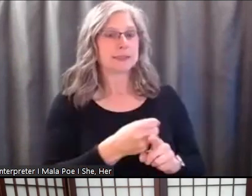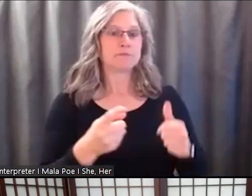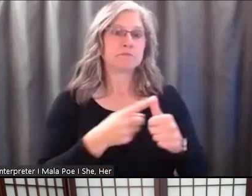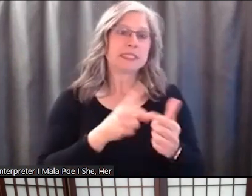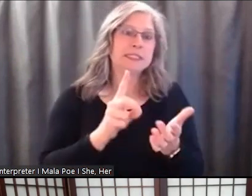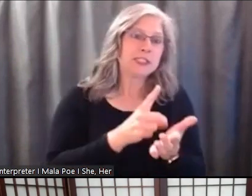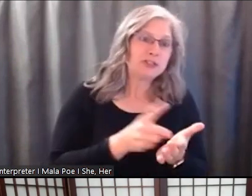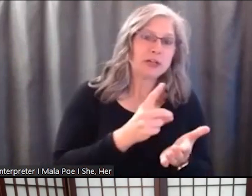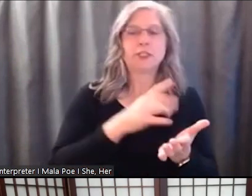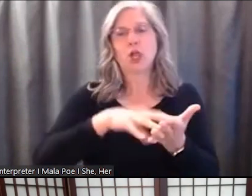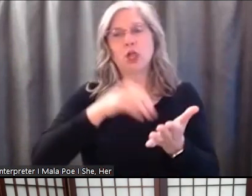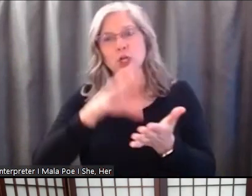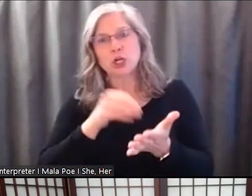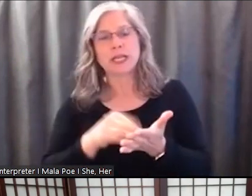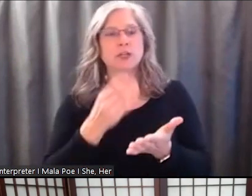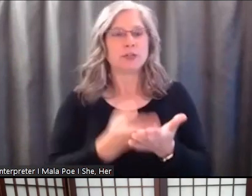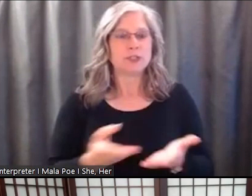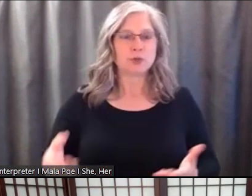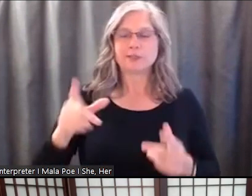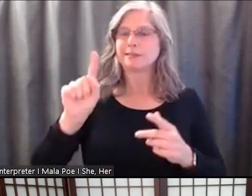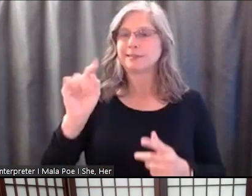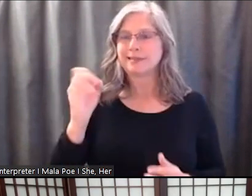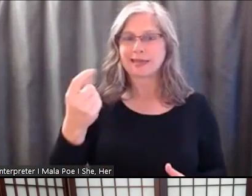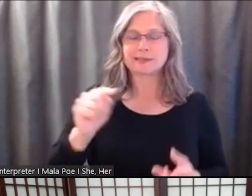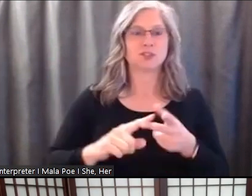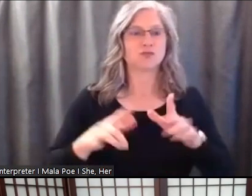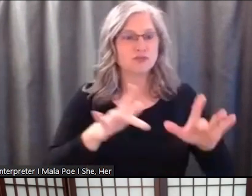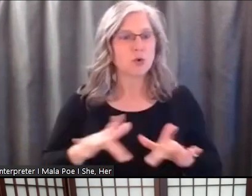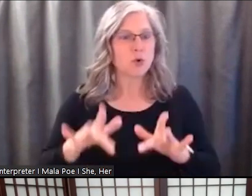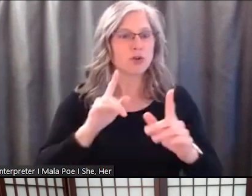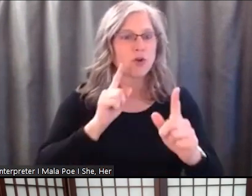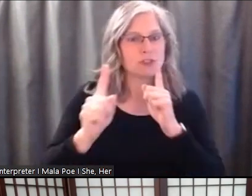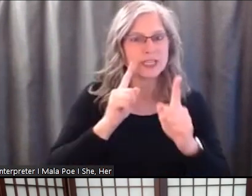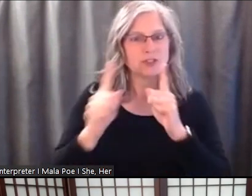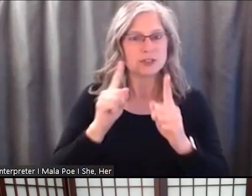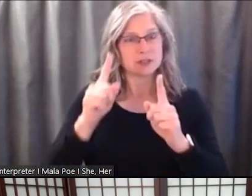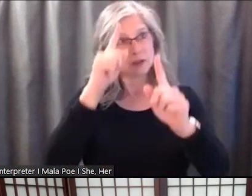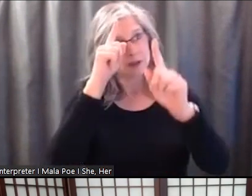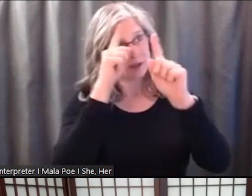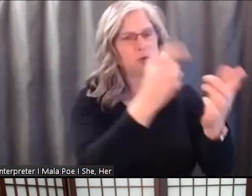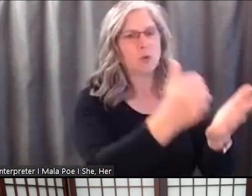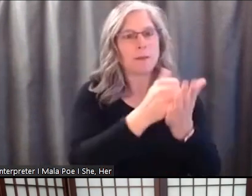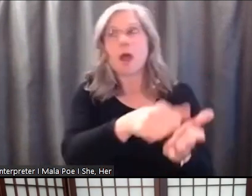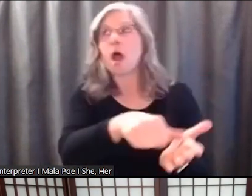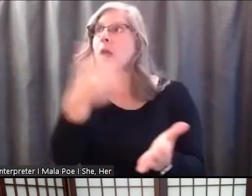learning resources, texts, recorded conversations that are aiming to help other people become speakers.